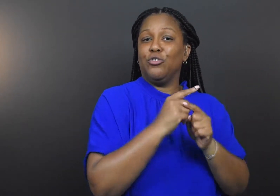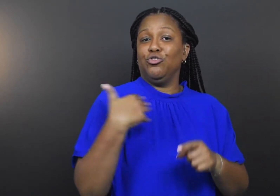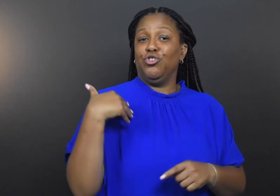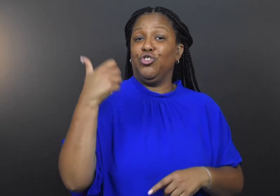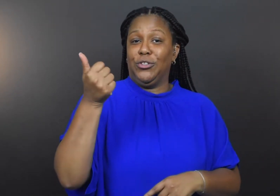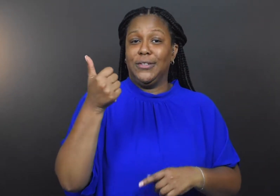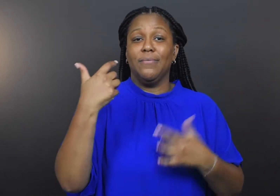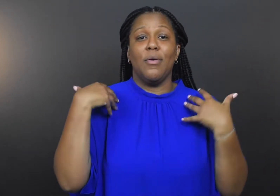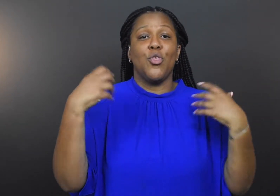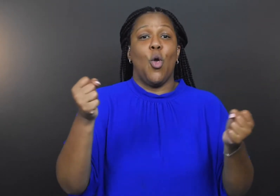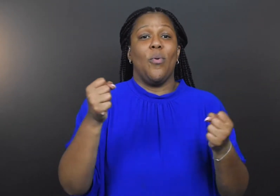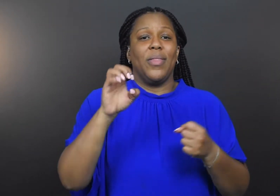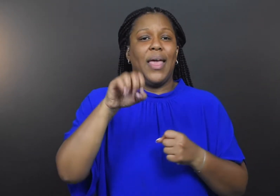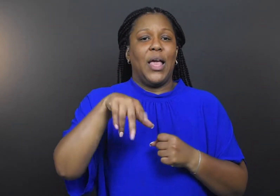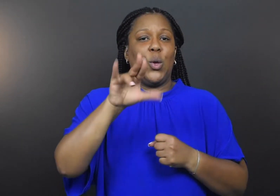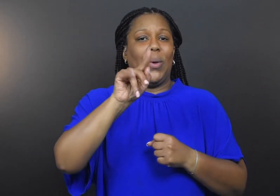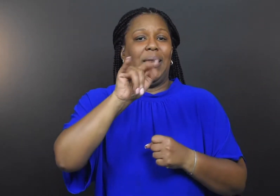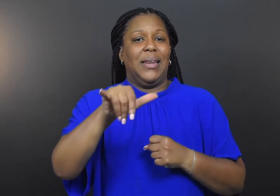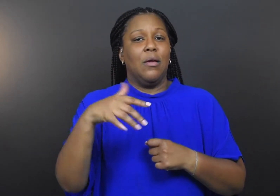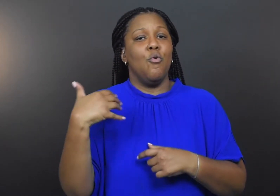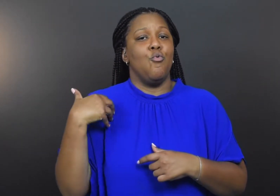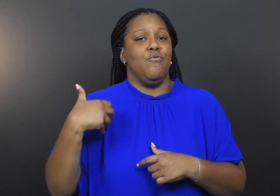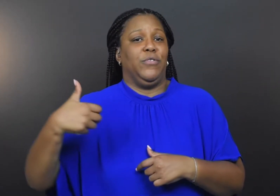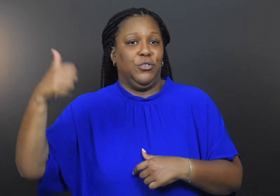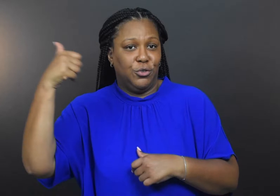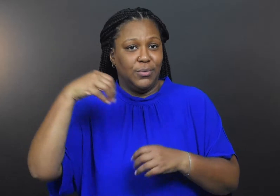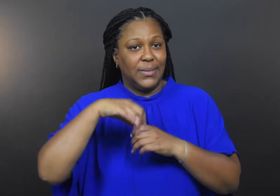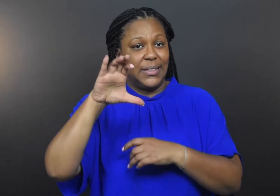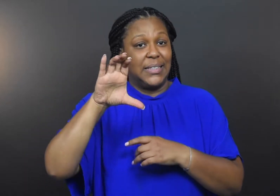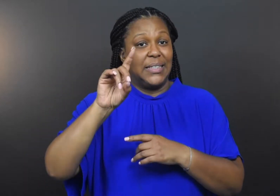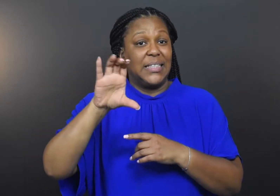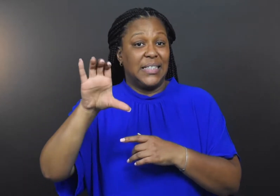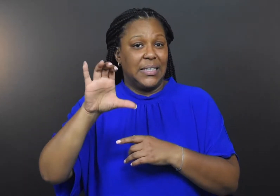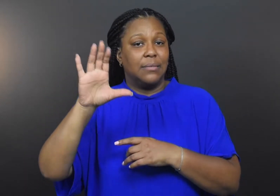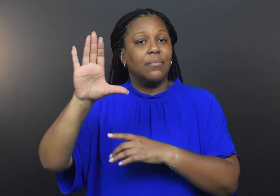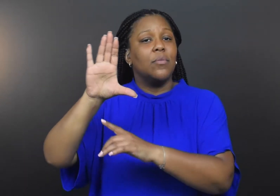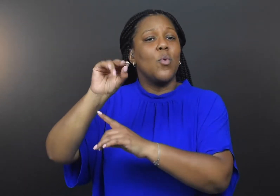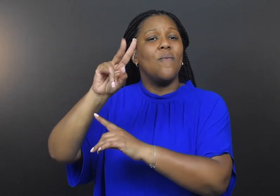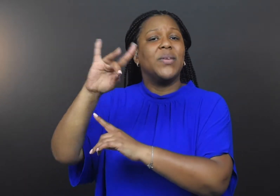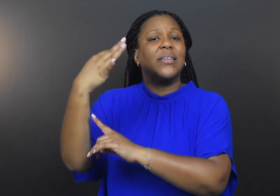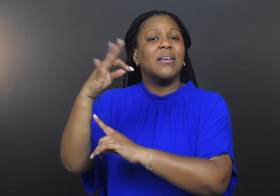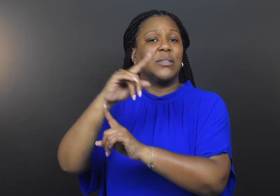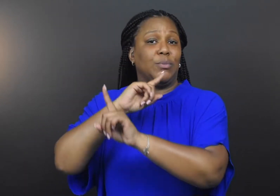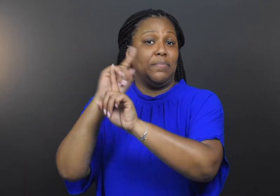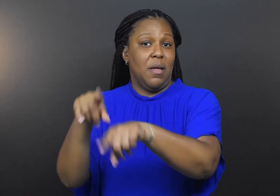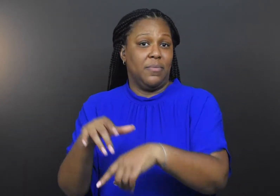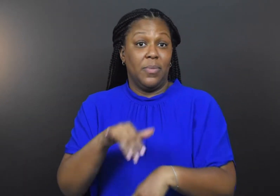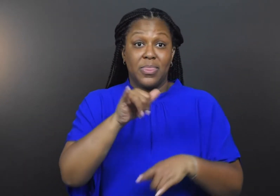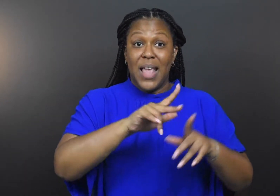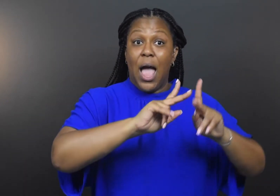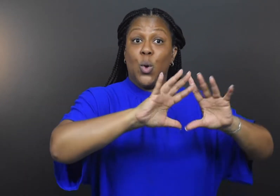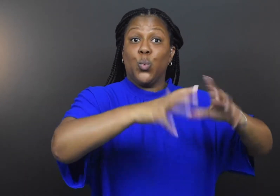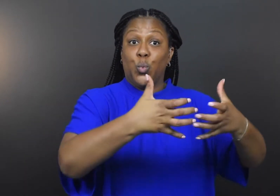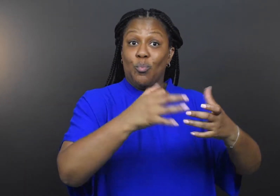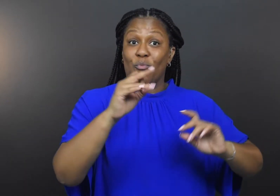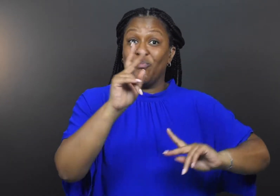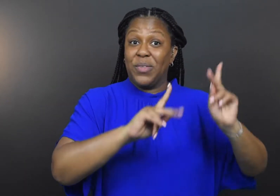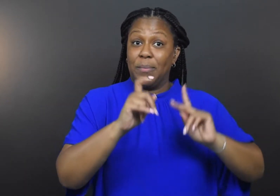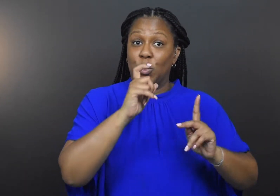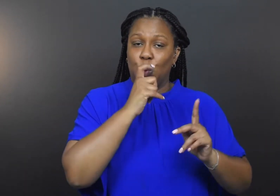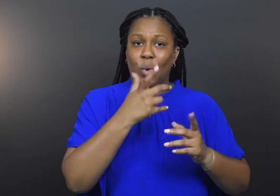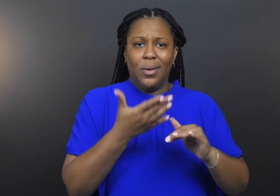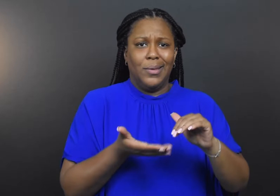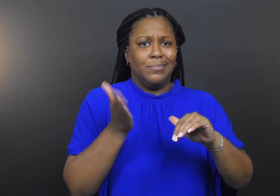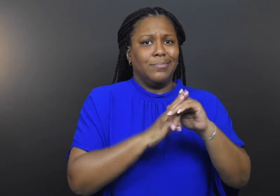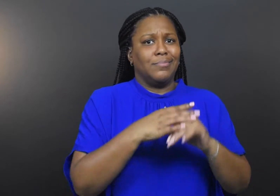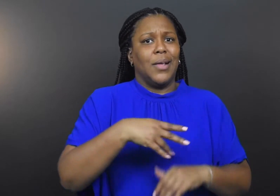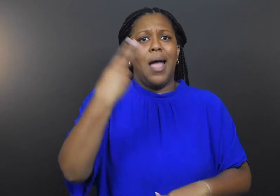health equity officer in CDC’s COVID-19 response – groups of people at increased risk for the